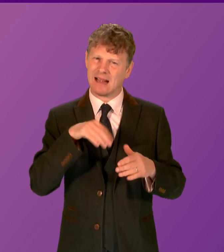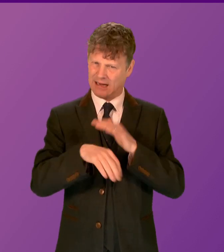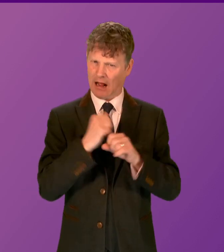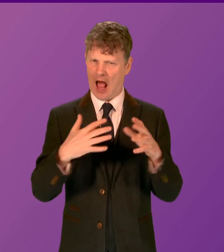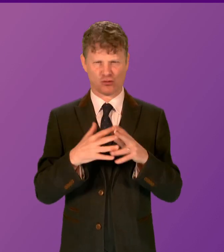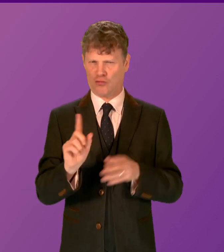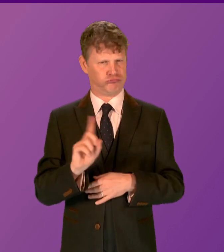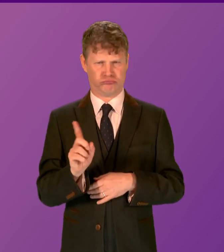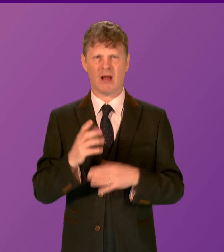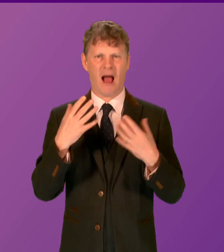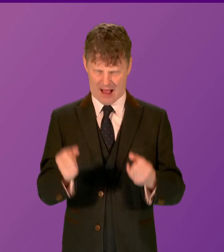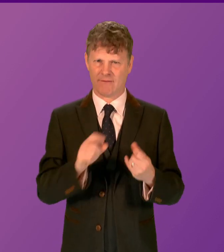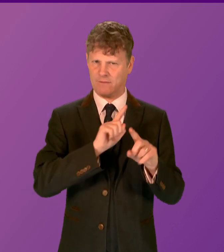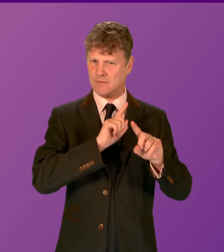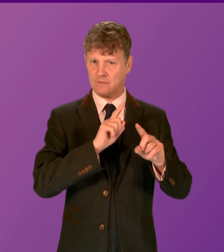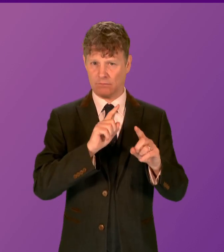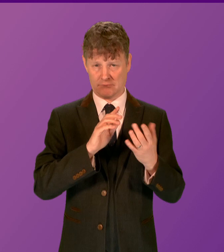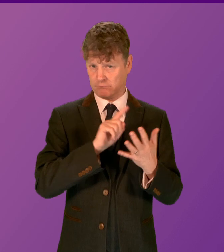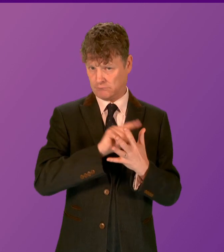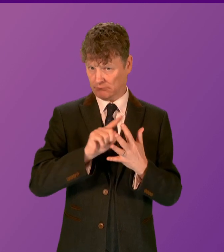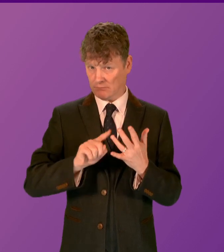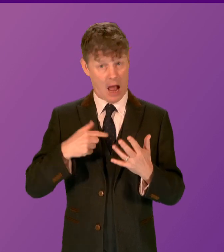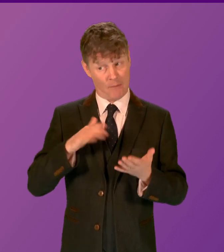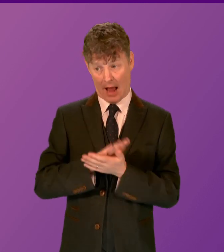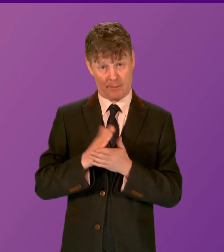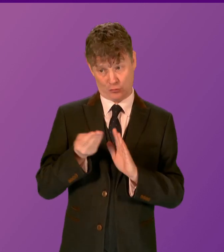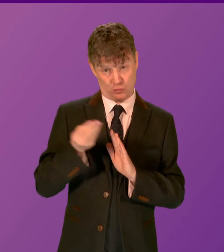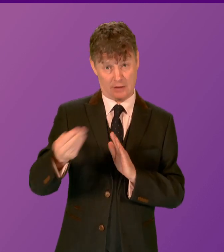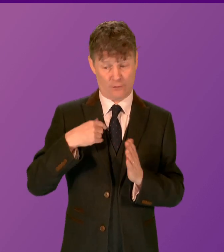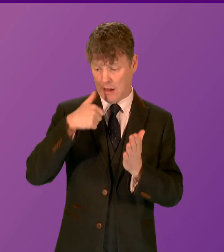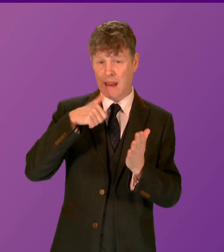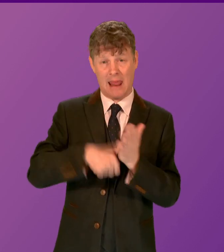There is a range of those, and I would be happy to release the letter that we have received from the health and social care partnership.